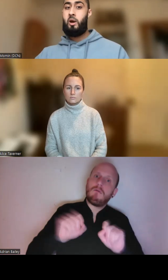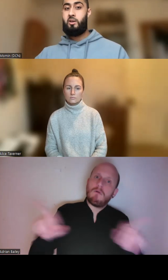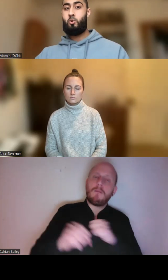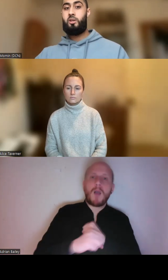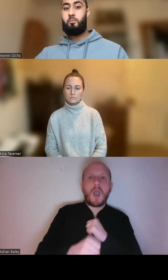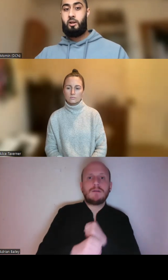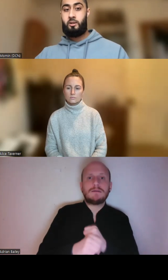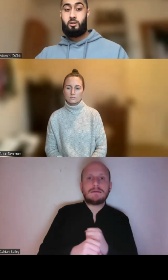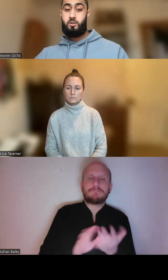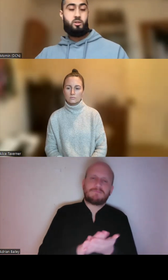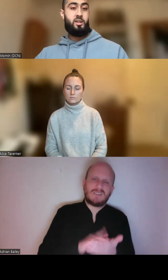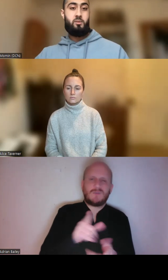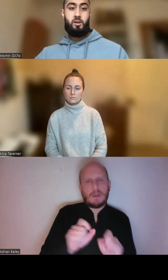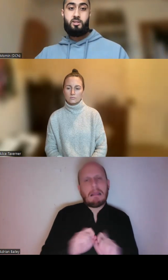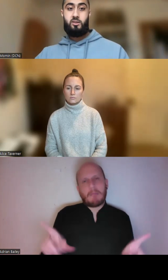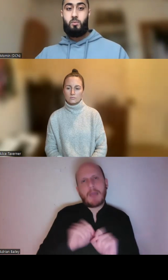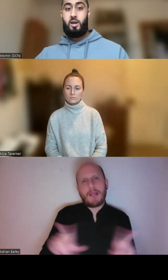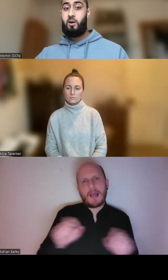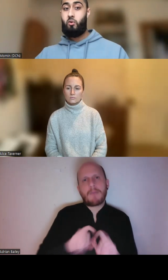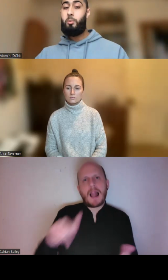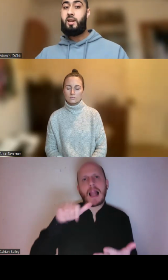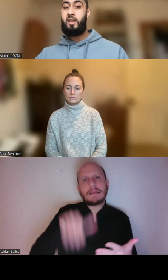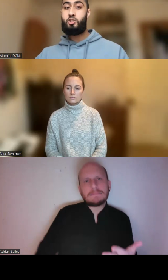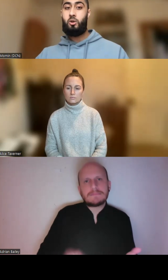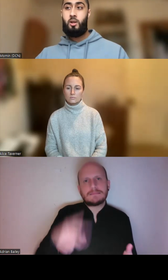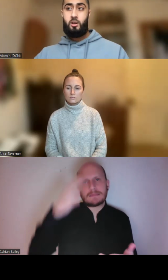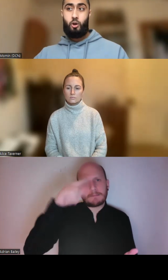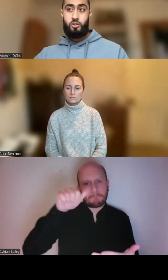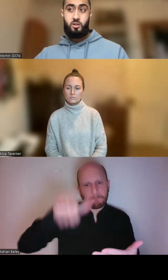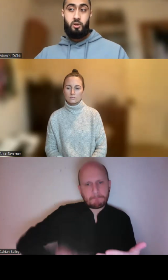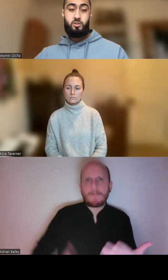where you're emailing an email list that you might have or potential customers